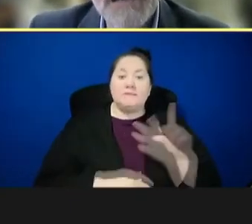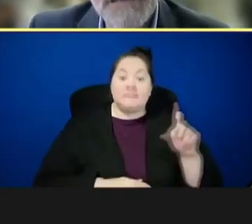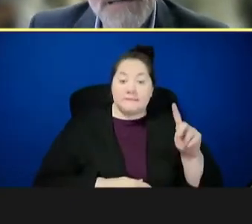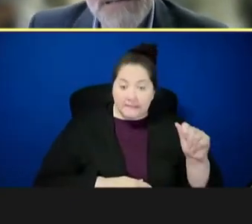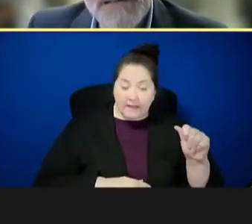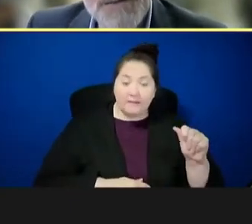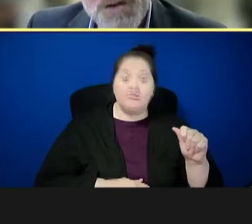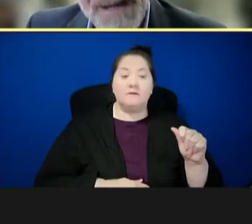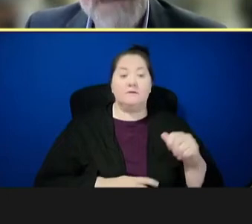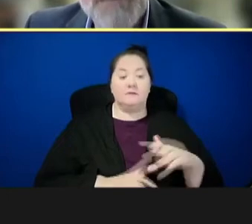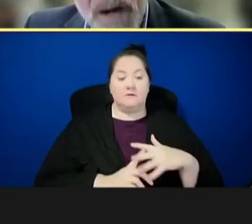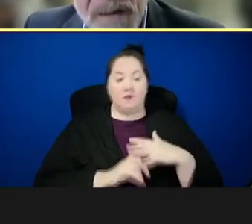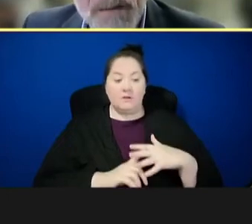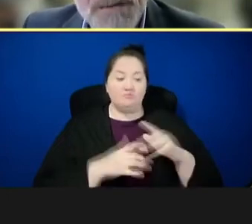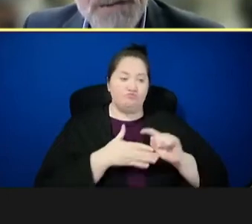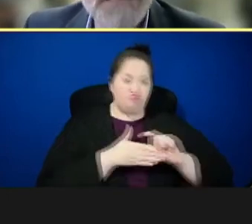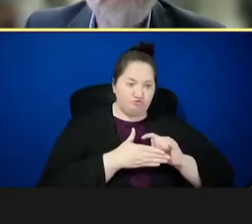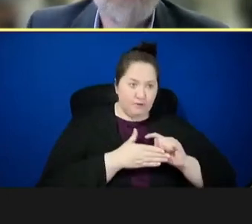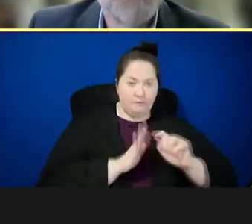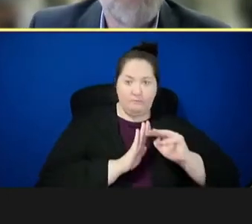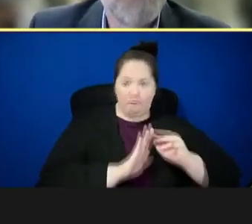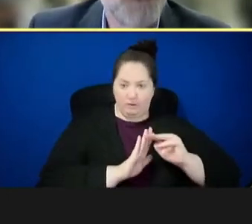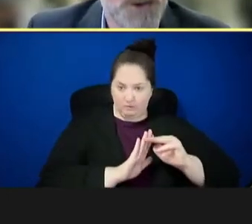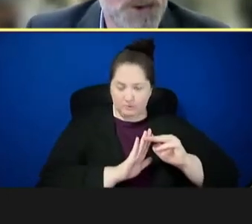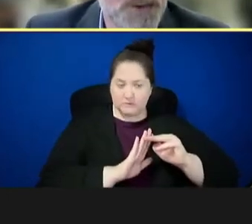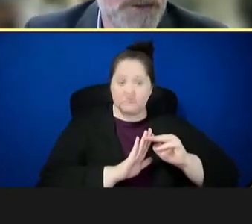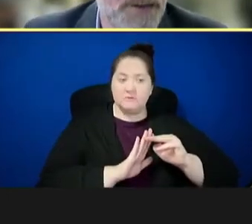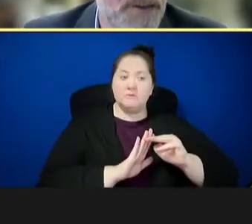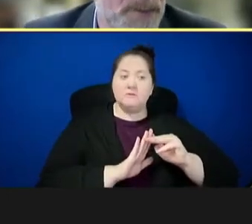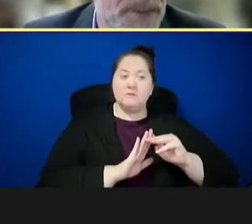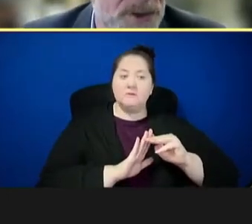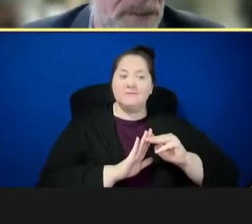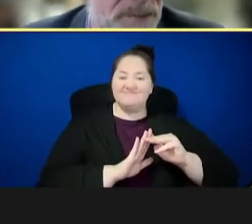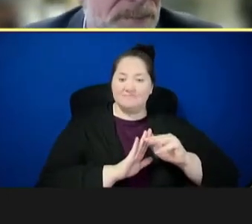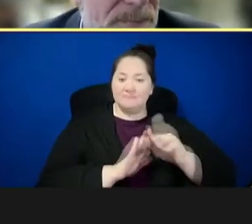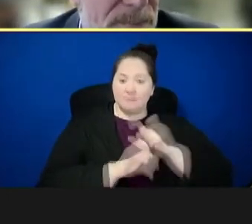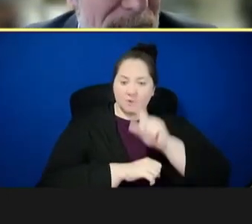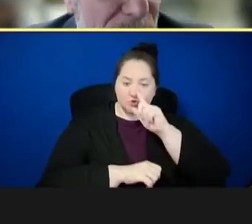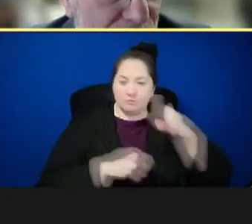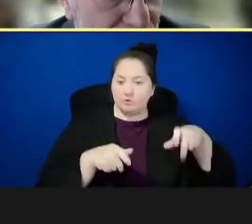context of training models, you have to assure that you have the permission from the data that